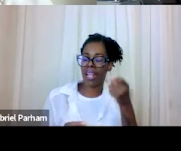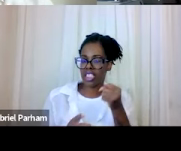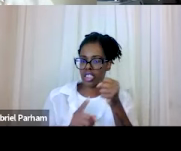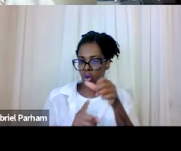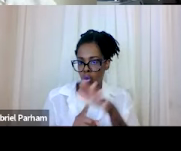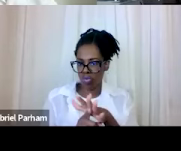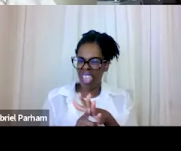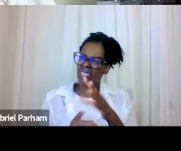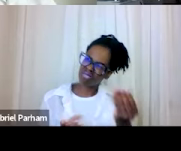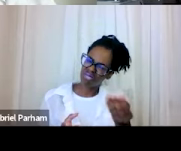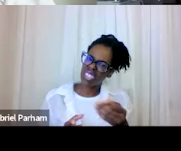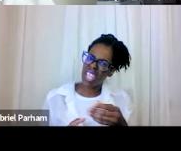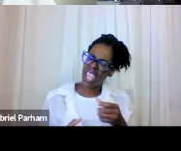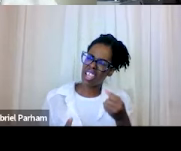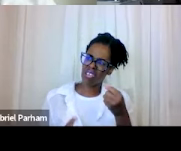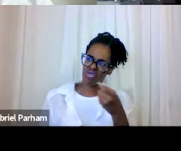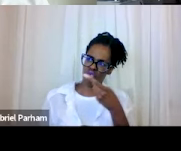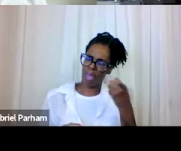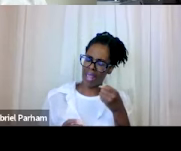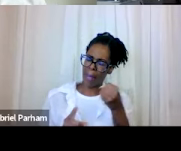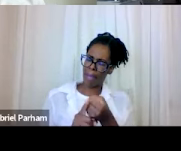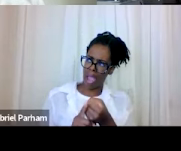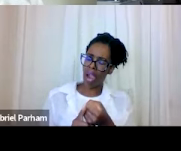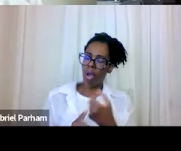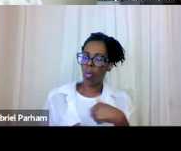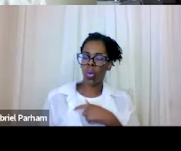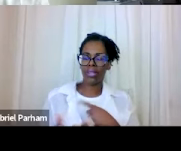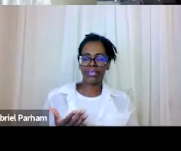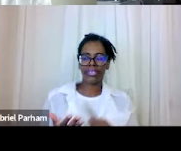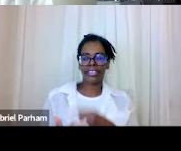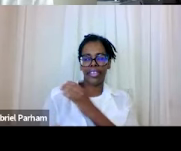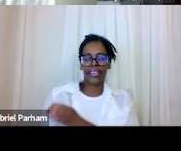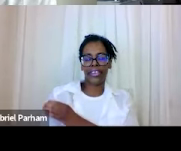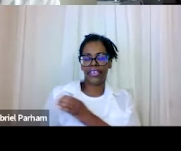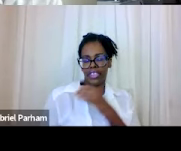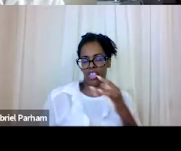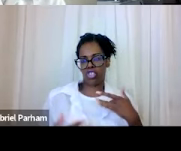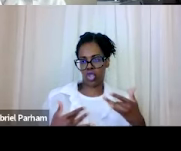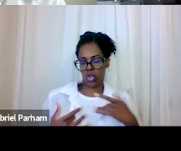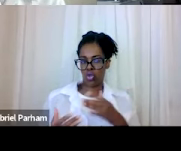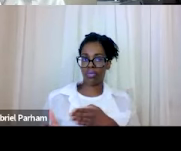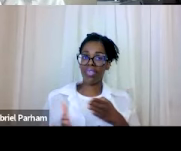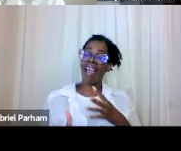We'll talk a little bit about some of the common clinical concerns that many veterans face, but then what are the coping mechanisms